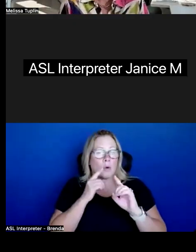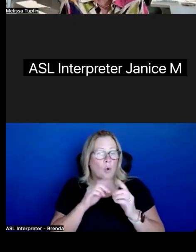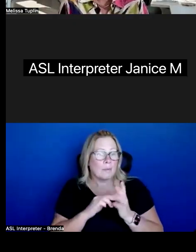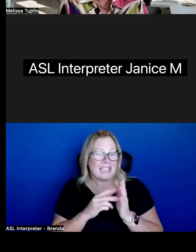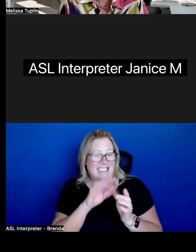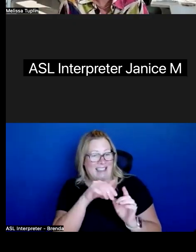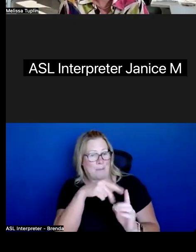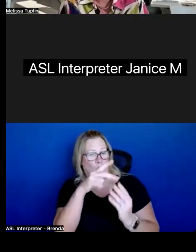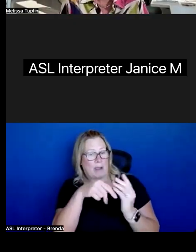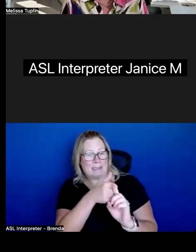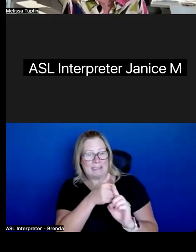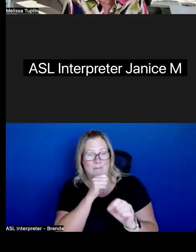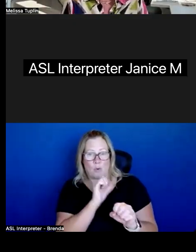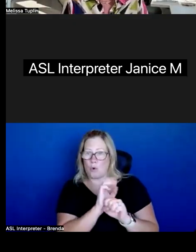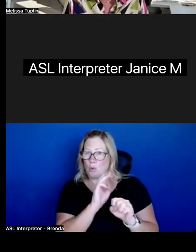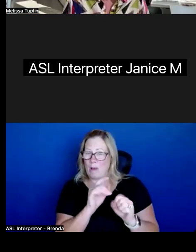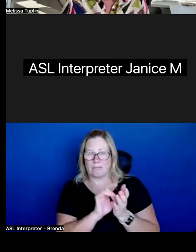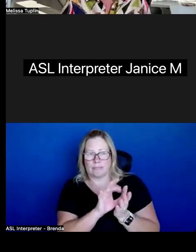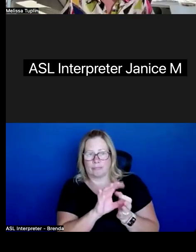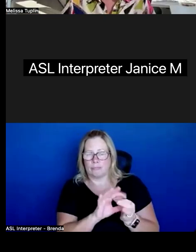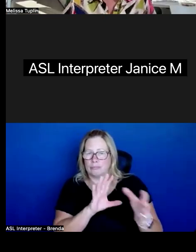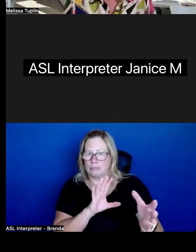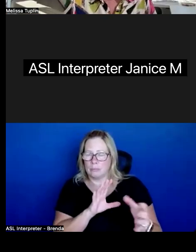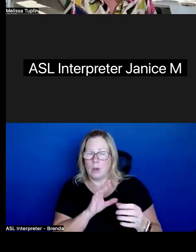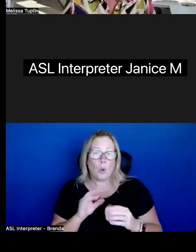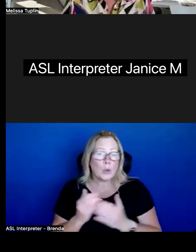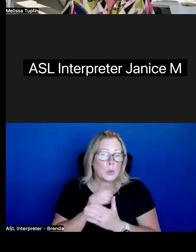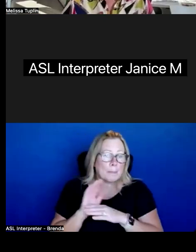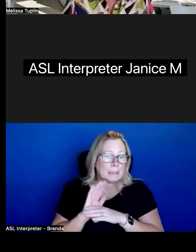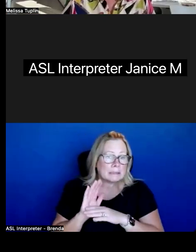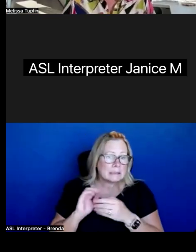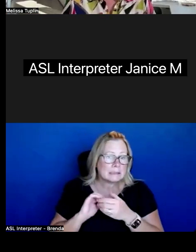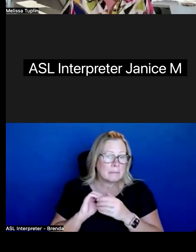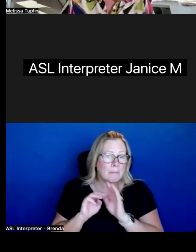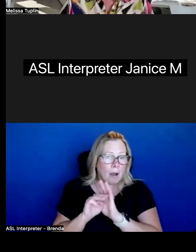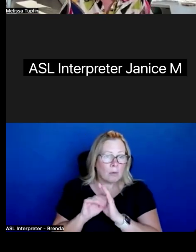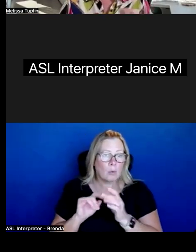that isn't serving you or considering a new business model or partnership.